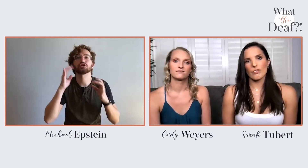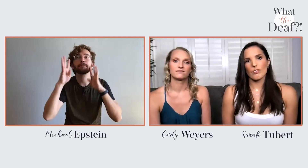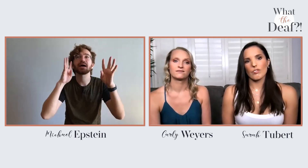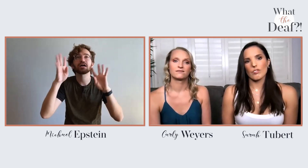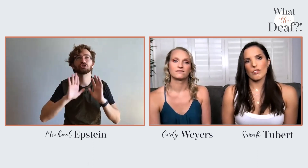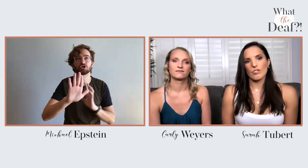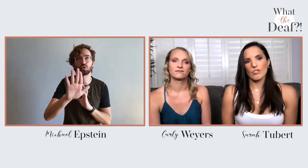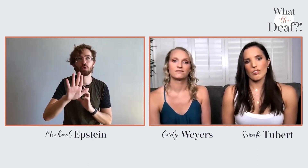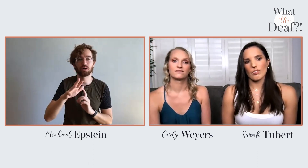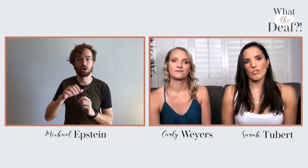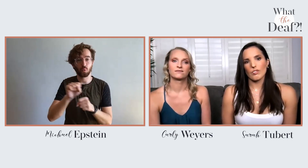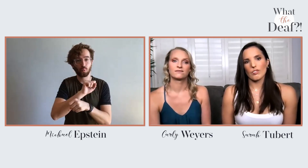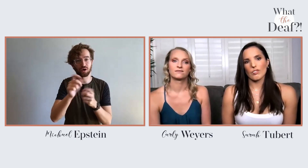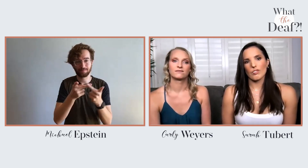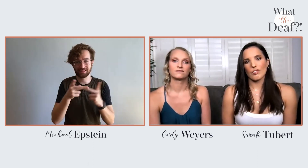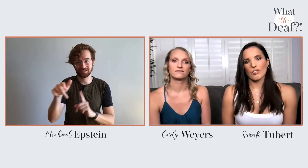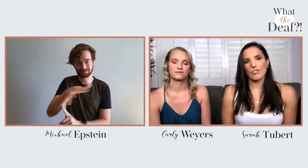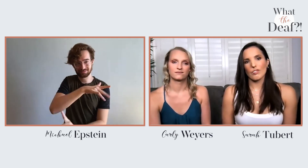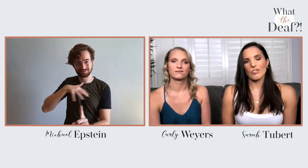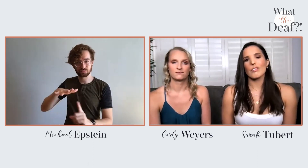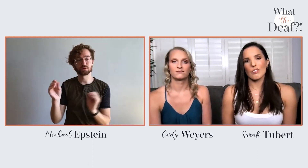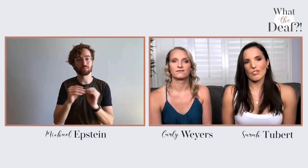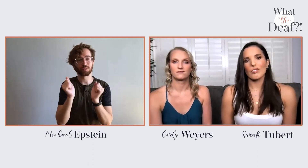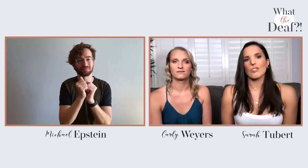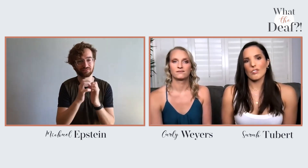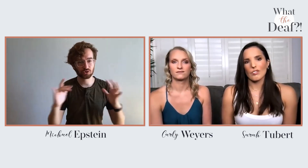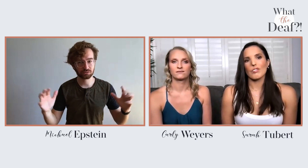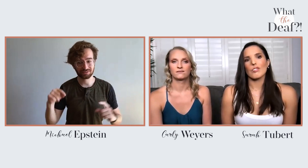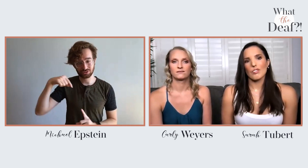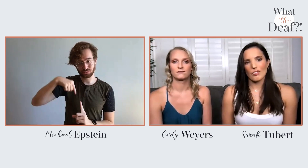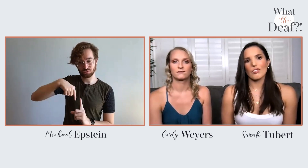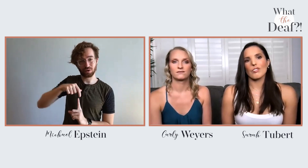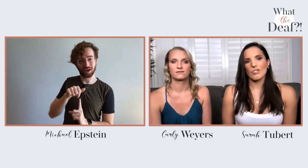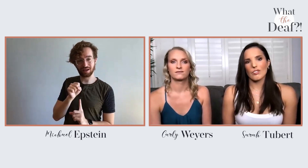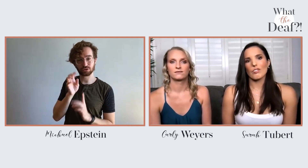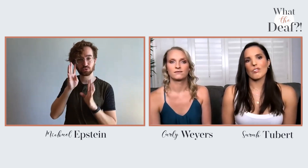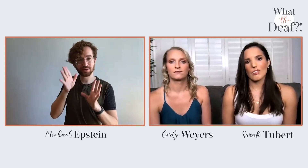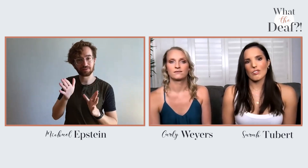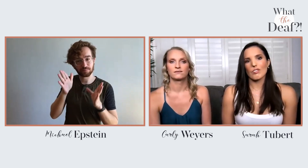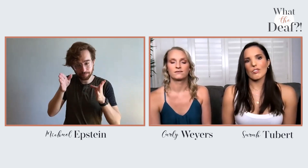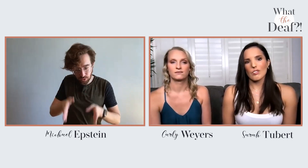that you can imagine in your workspace being more diverse. And then you, at that point as a creative person,